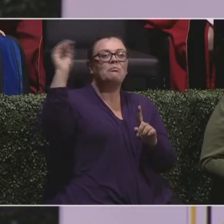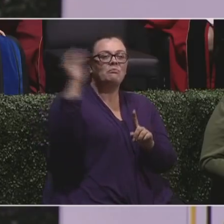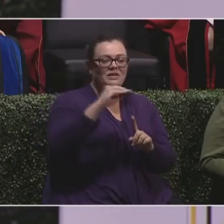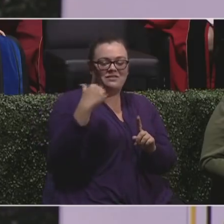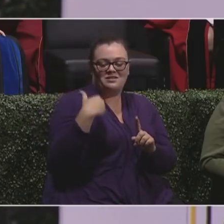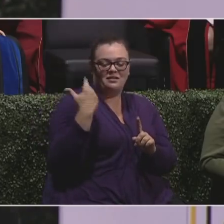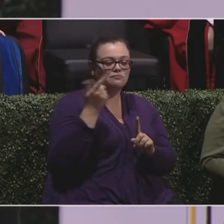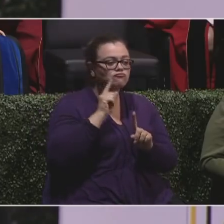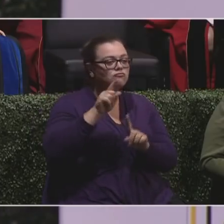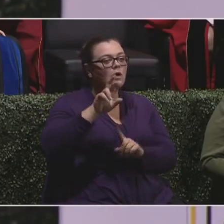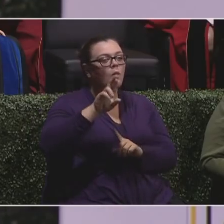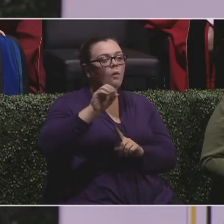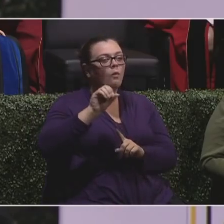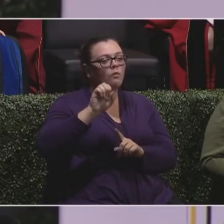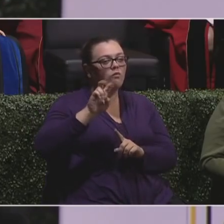THANK YOU.